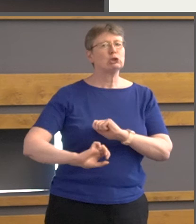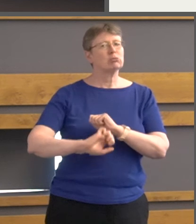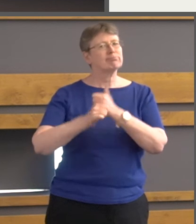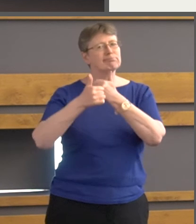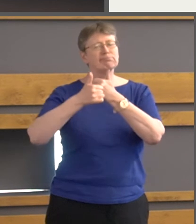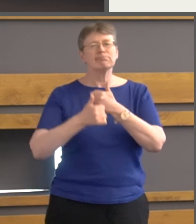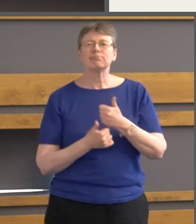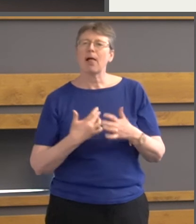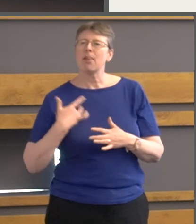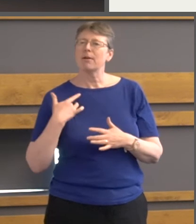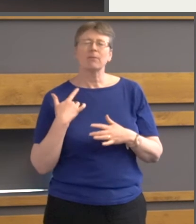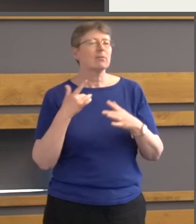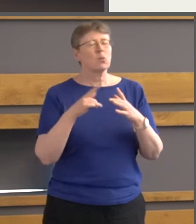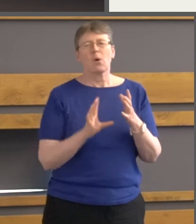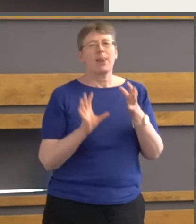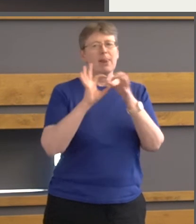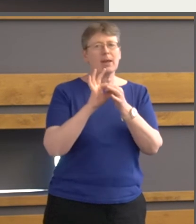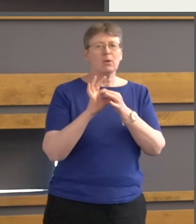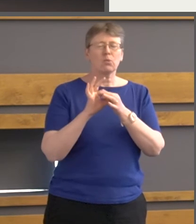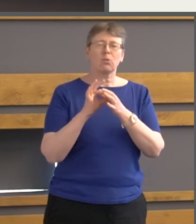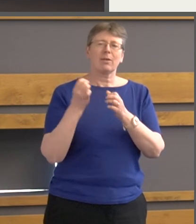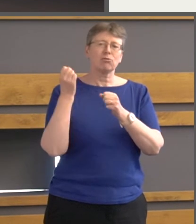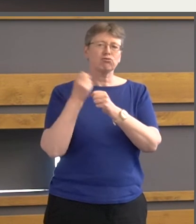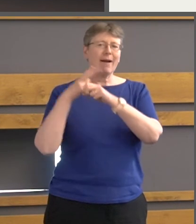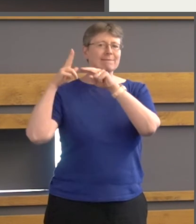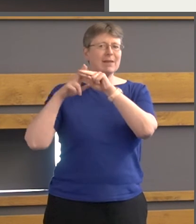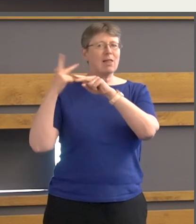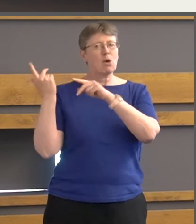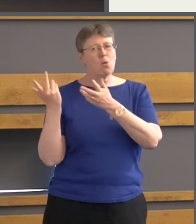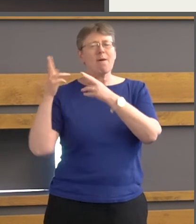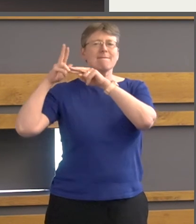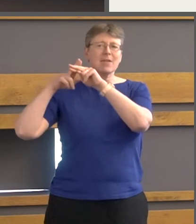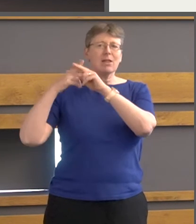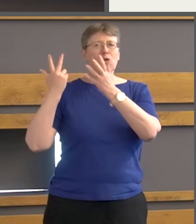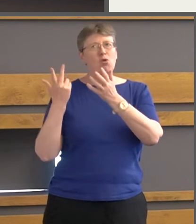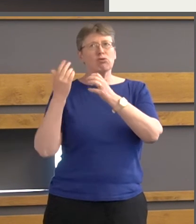It was also because a grandfather or great uncle or a father had been there.